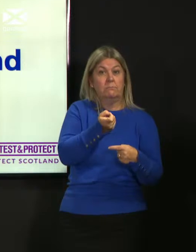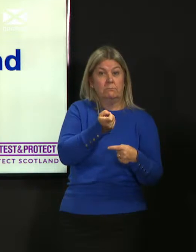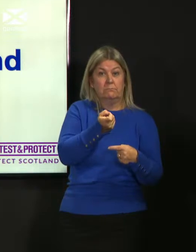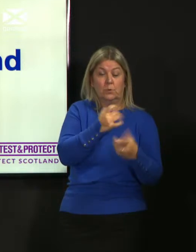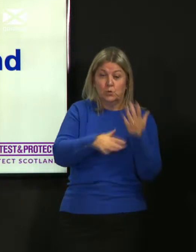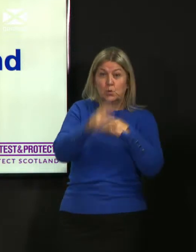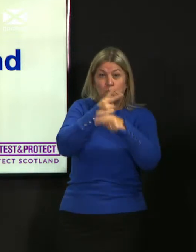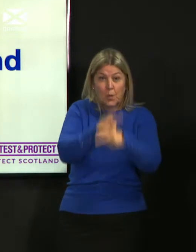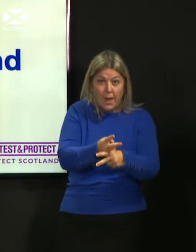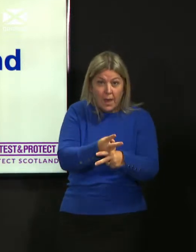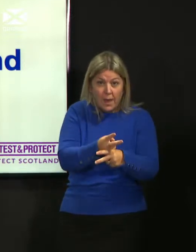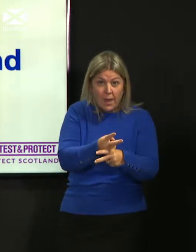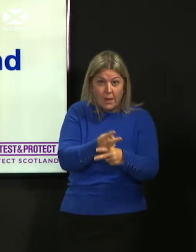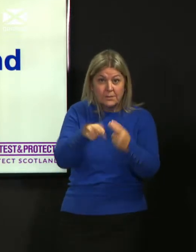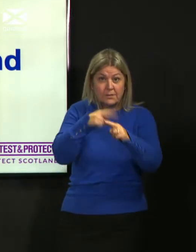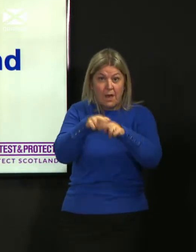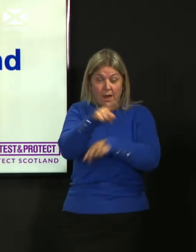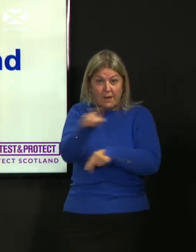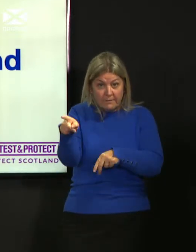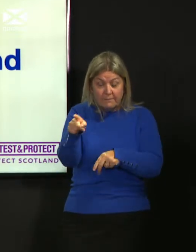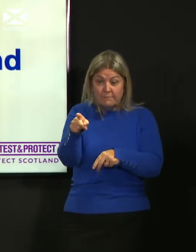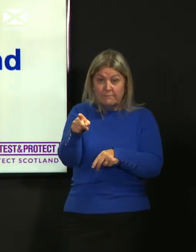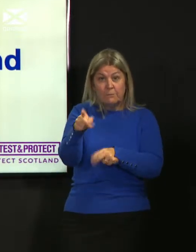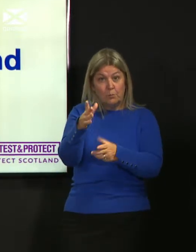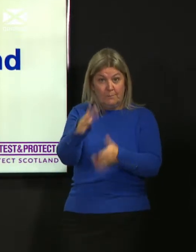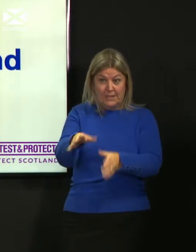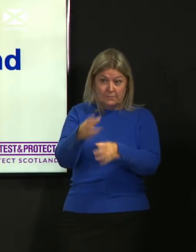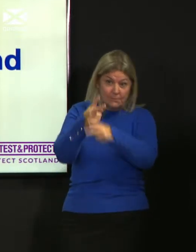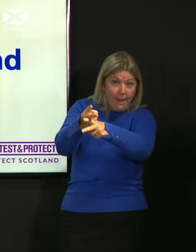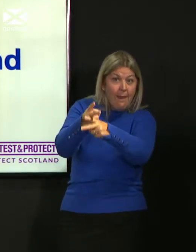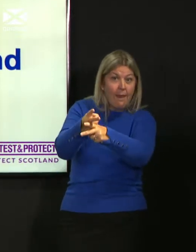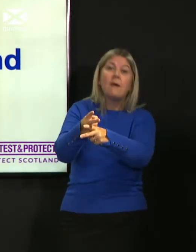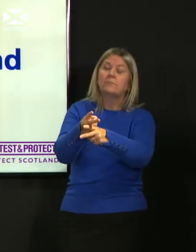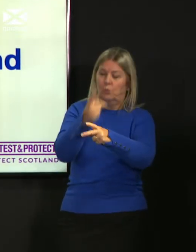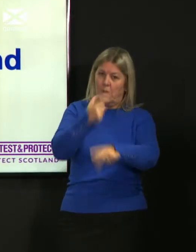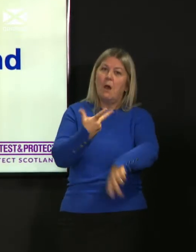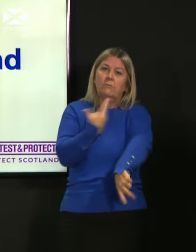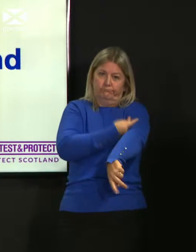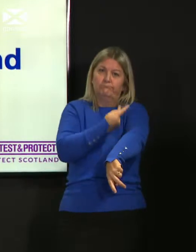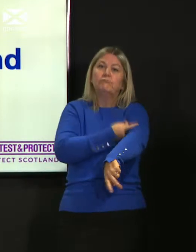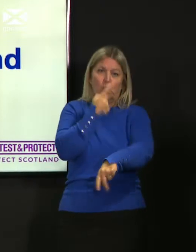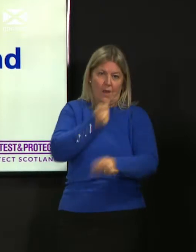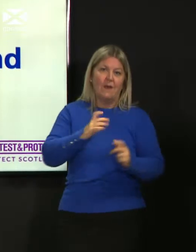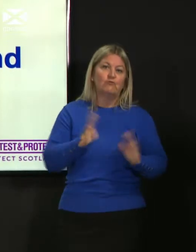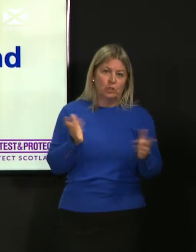care workers who provide direct care household members of those who are advised to shield.